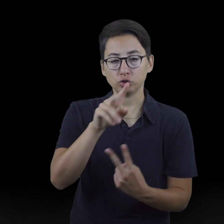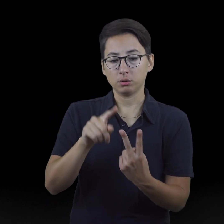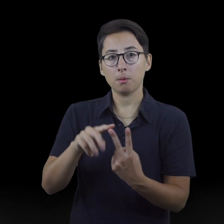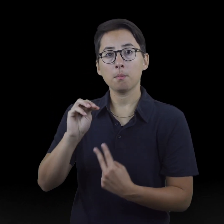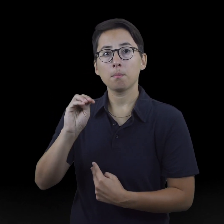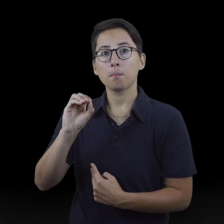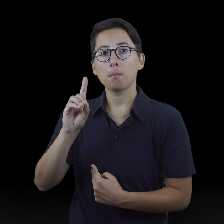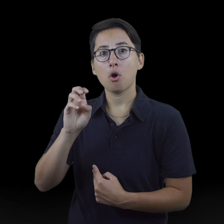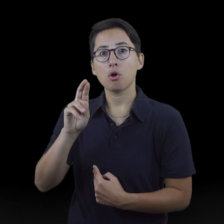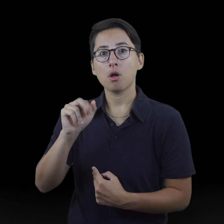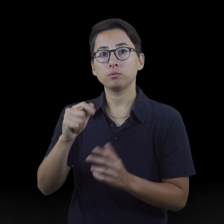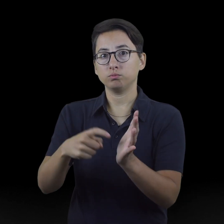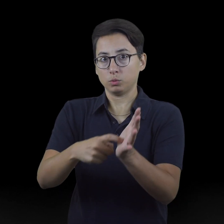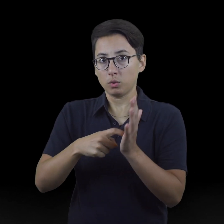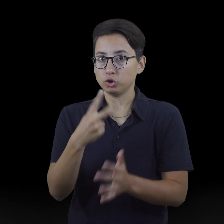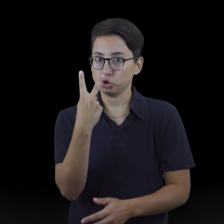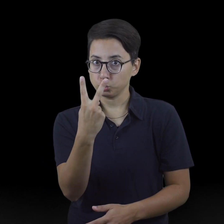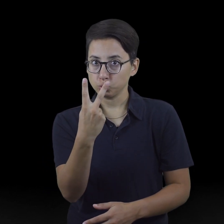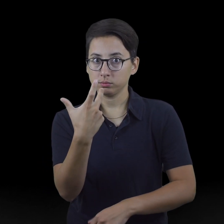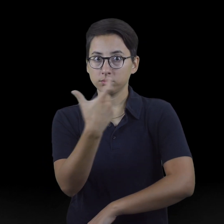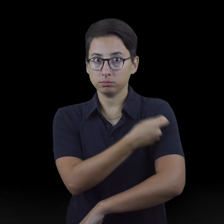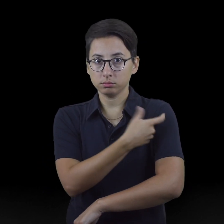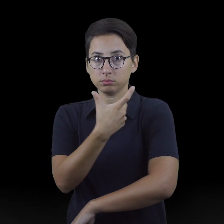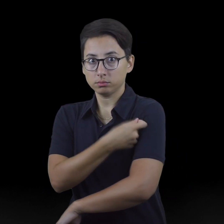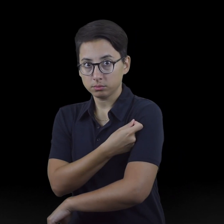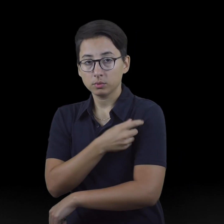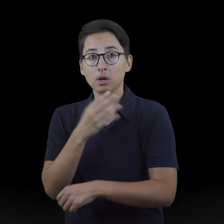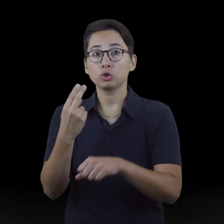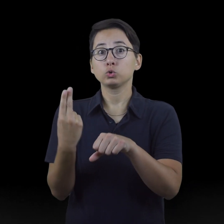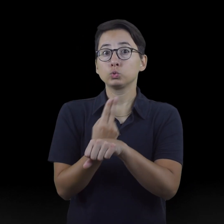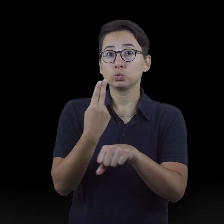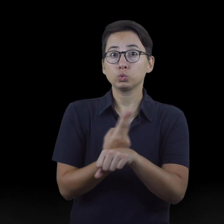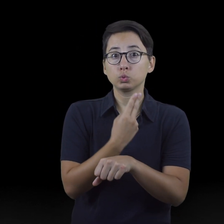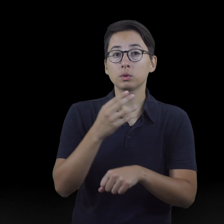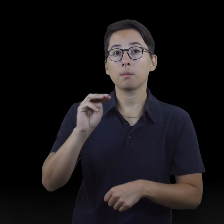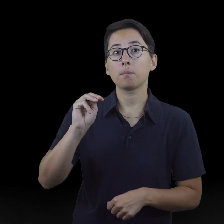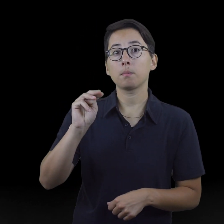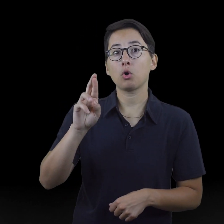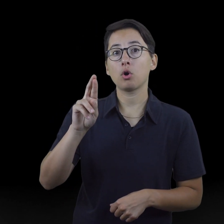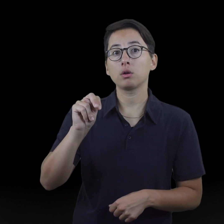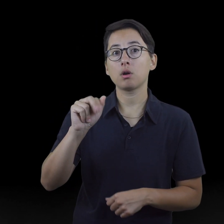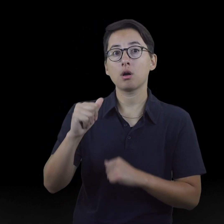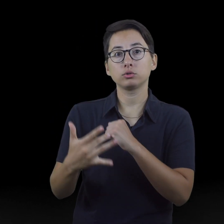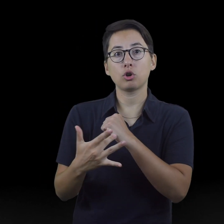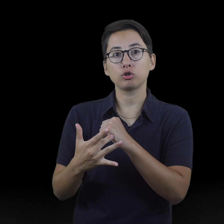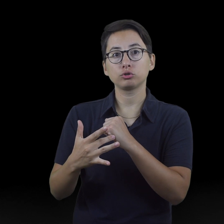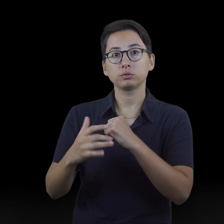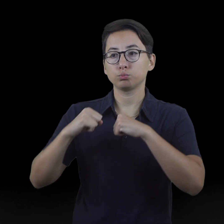and Moderna, require two doses and use mRNA technology